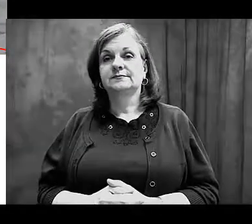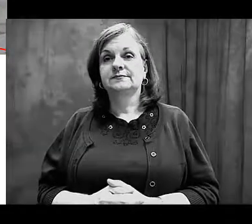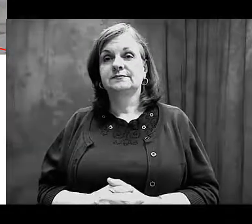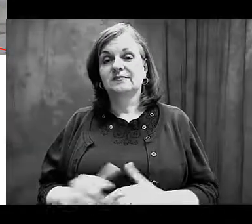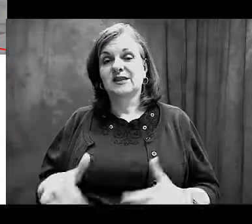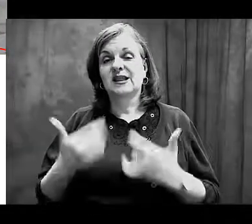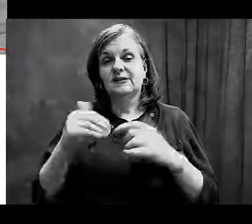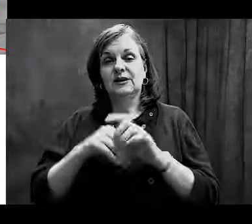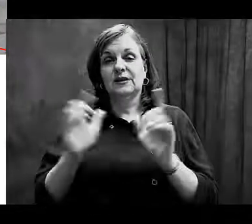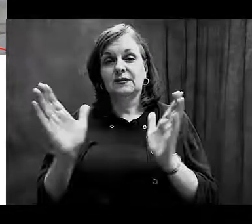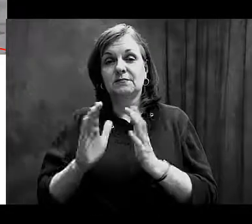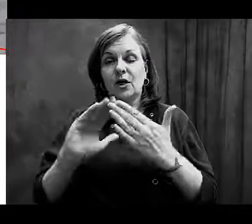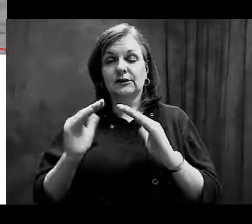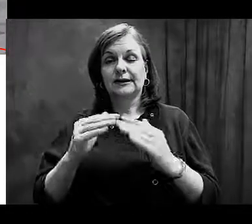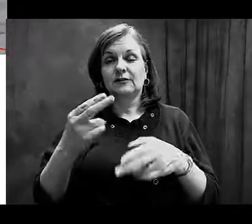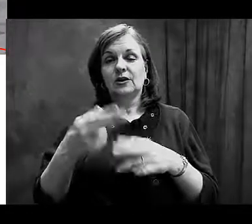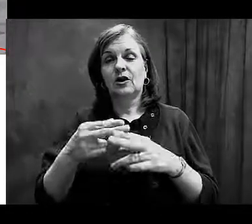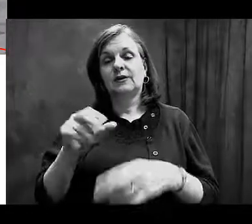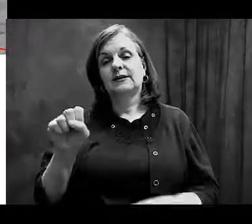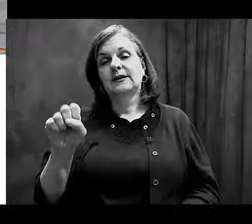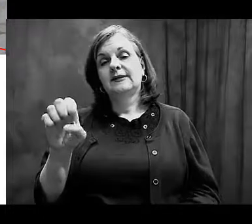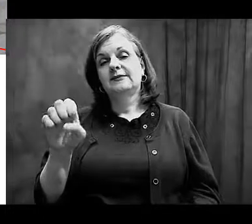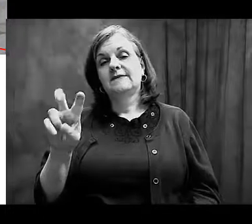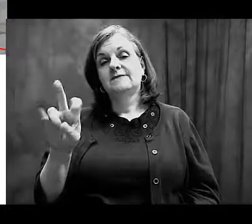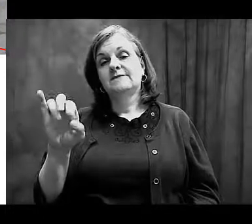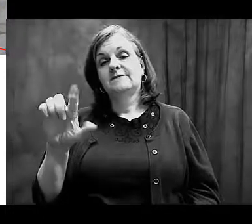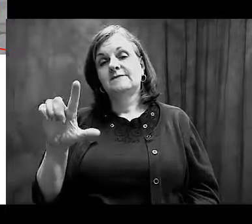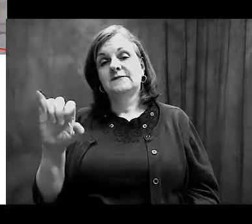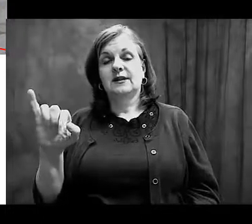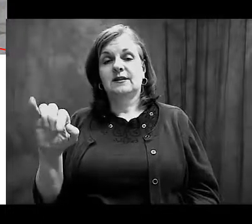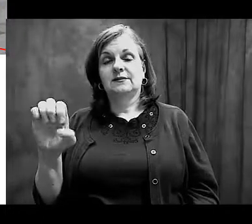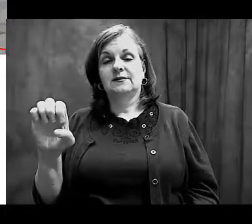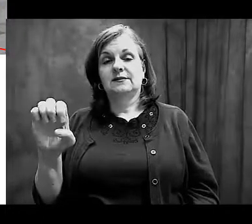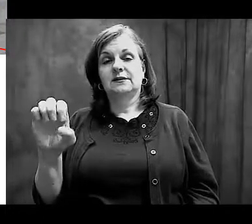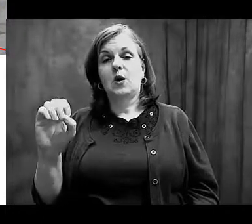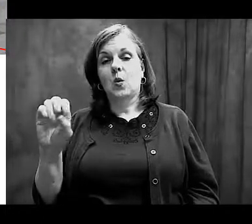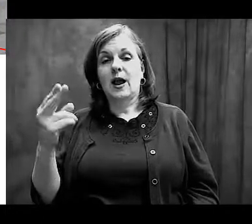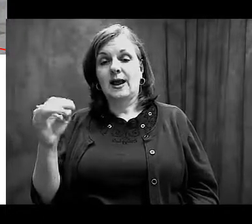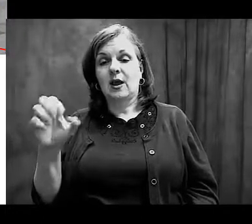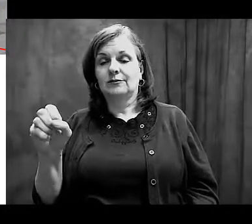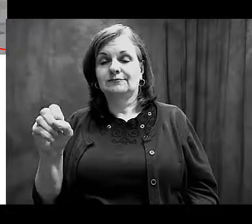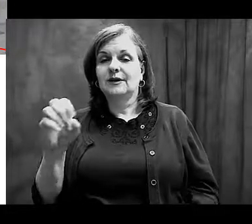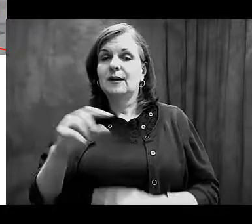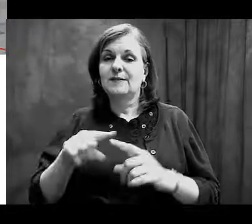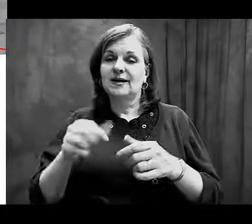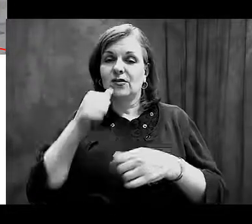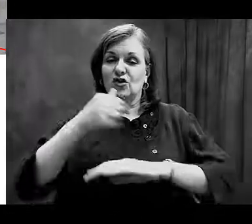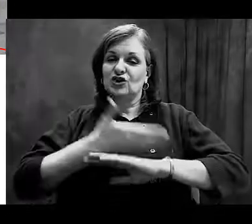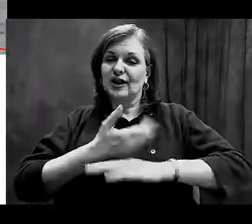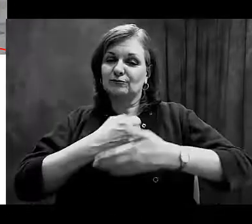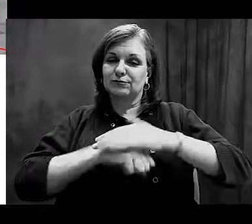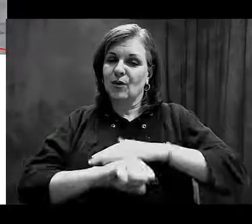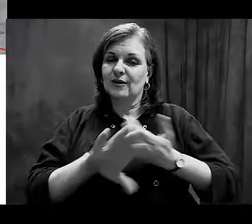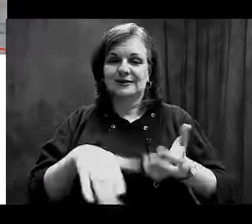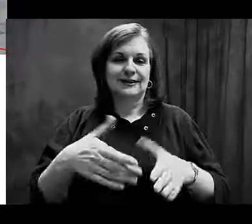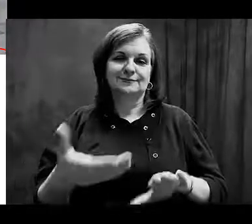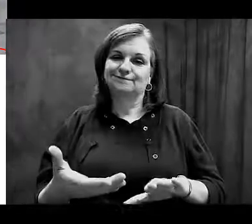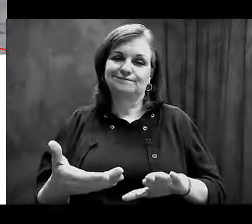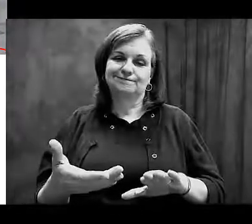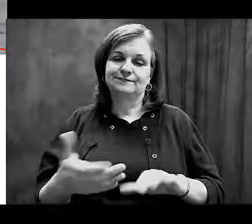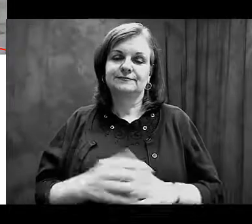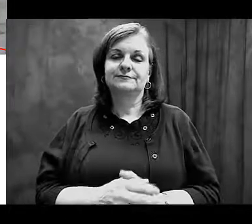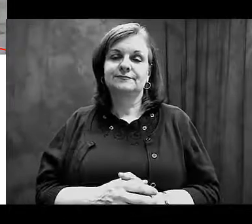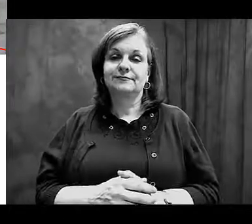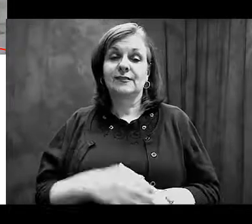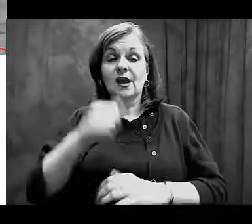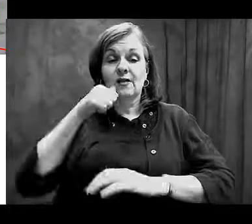in the small town of Seville, Ohio where they moved but unfortunately their daughter was stillborn